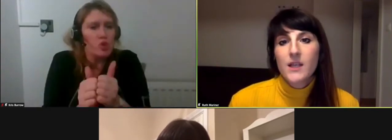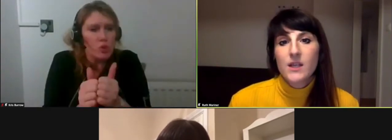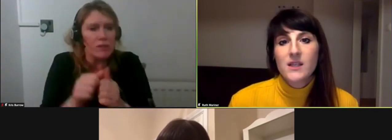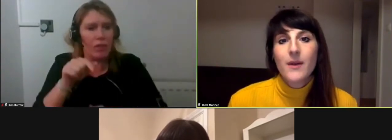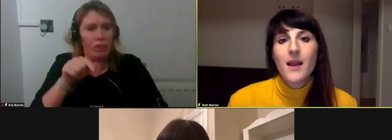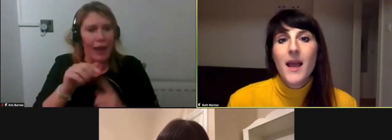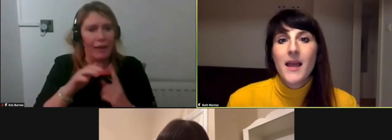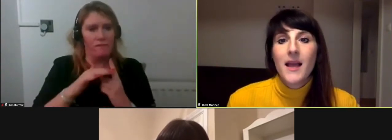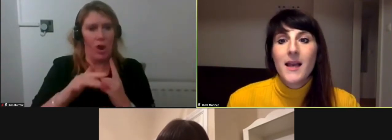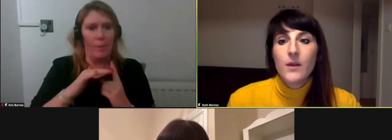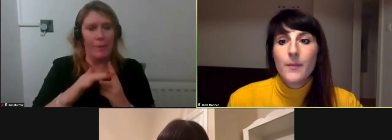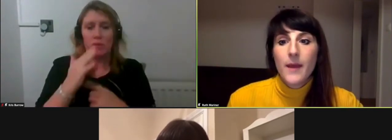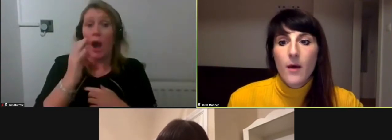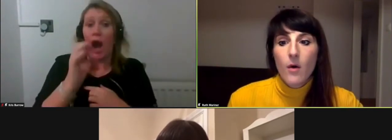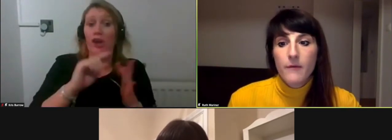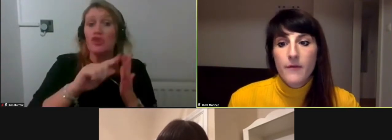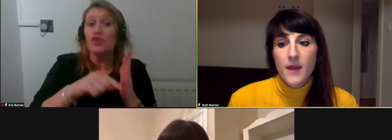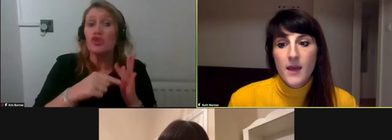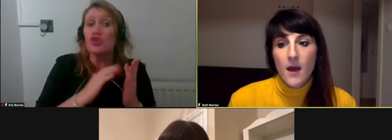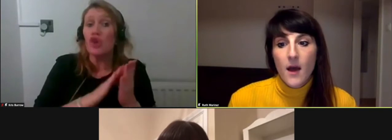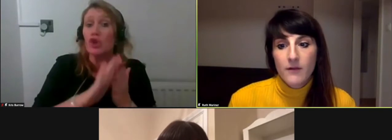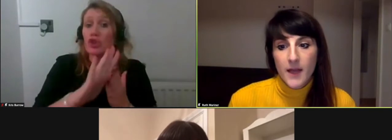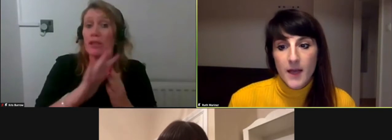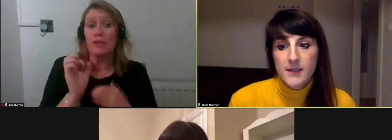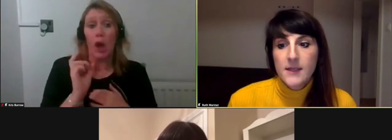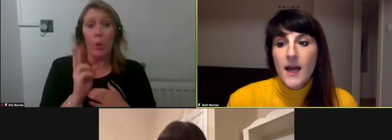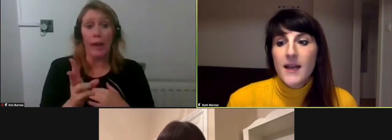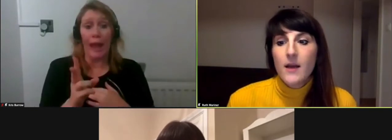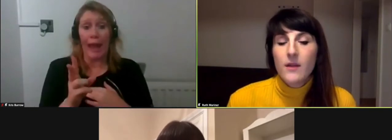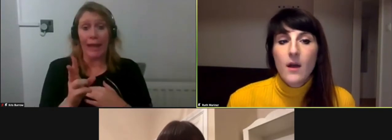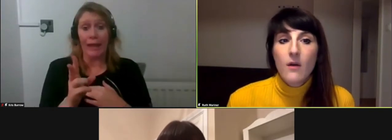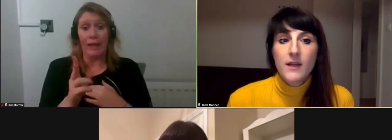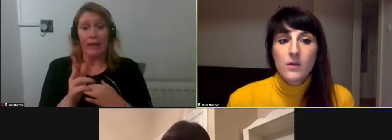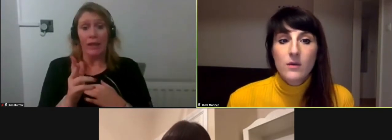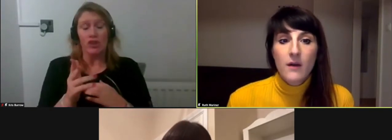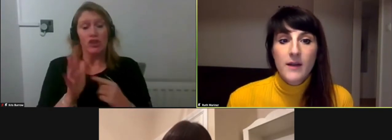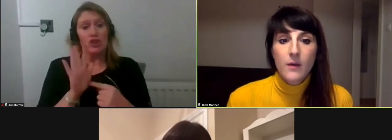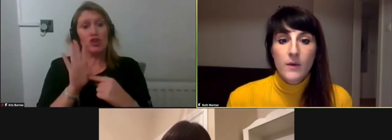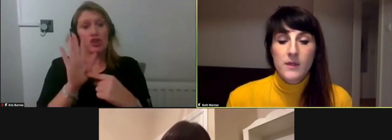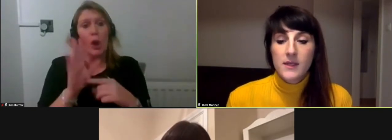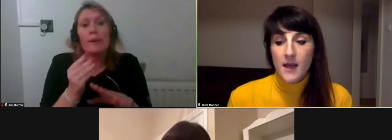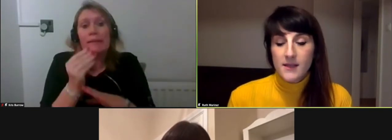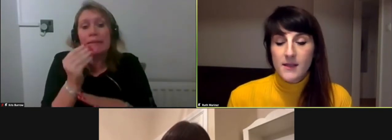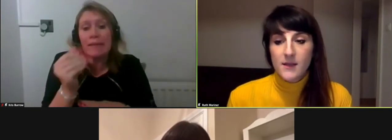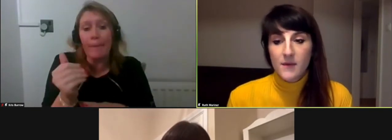okay just to play a little bit of the Aria? Now, the original Aria was, as we have said, written by me, directed by a